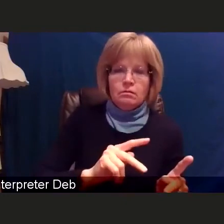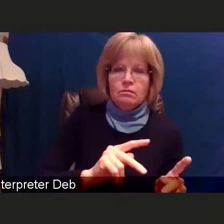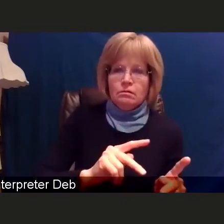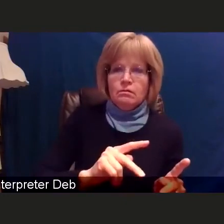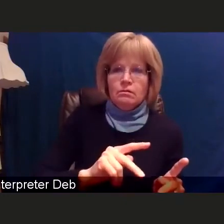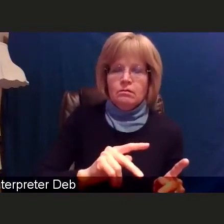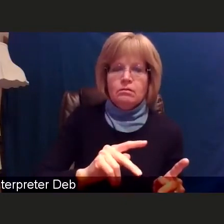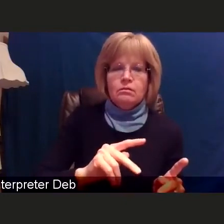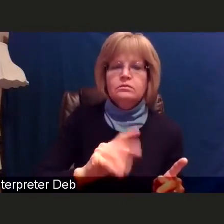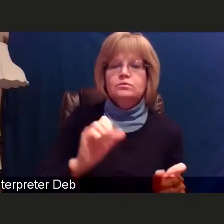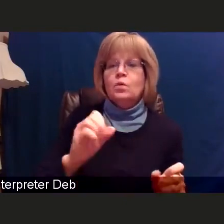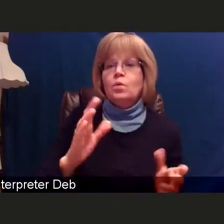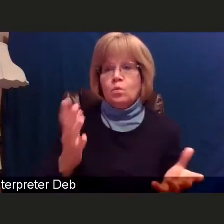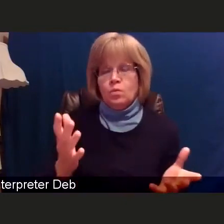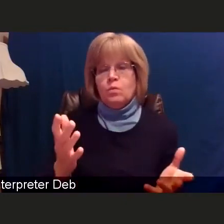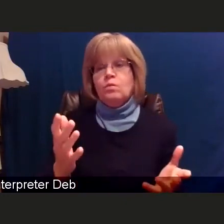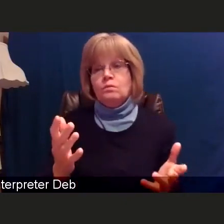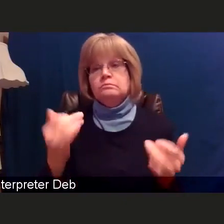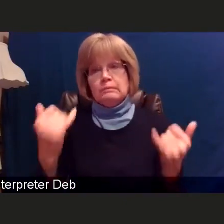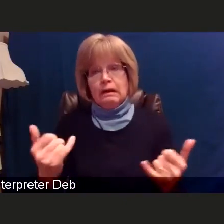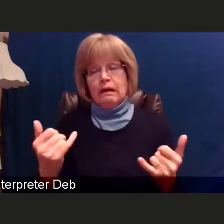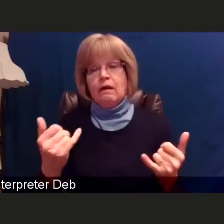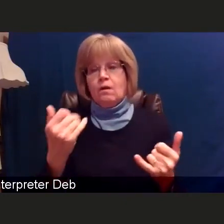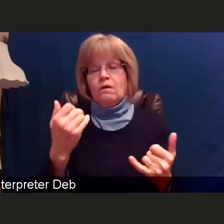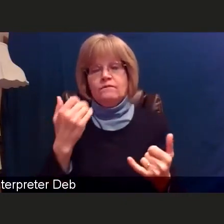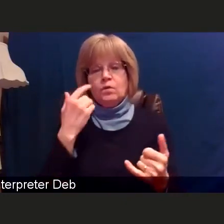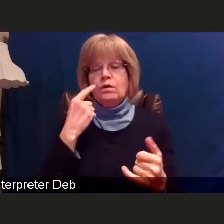as Delaware moved through Phase 1A to 1B.